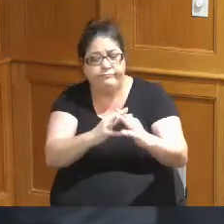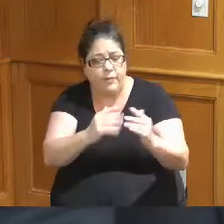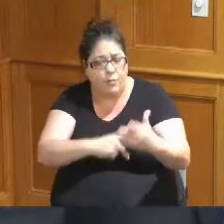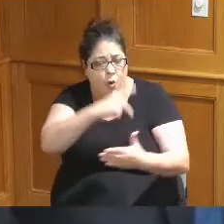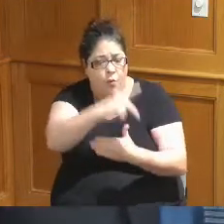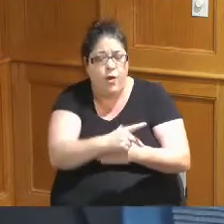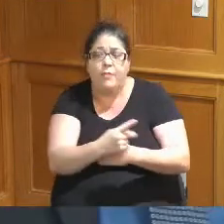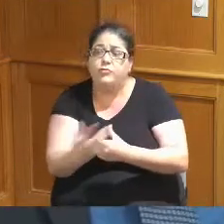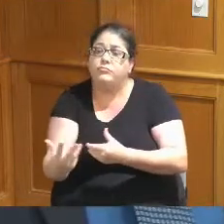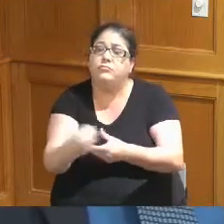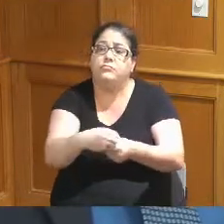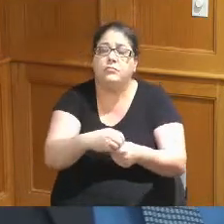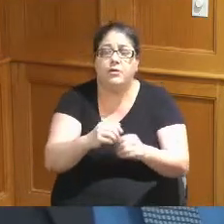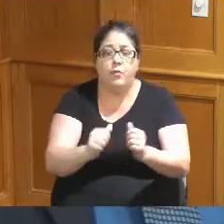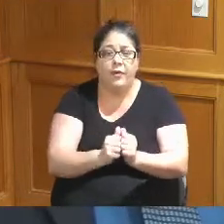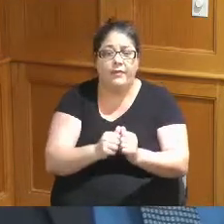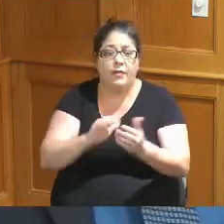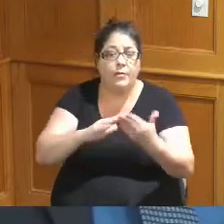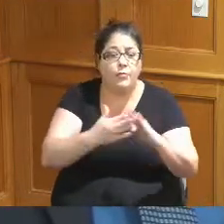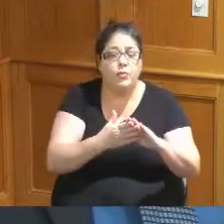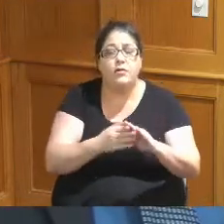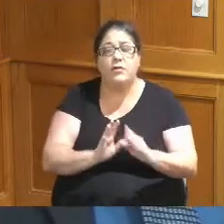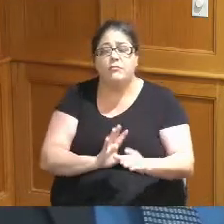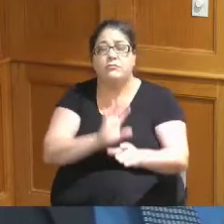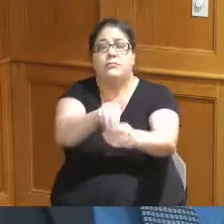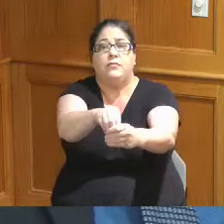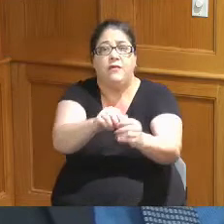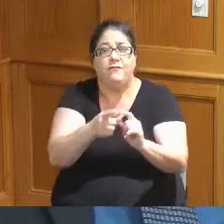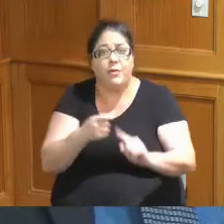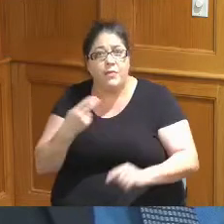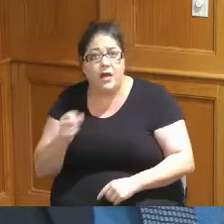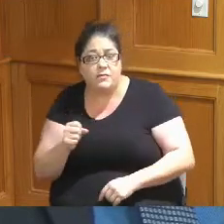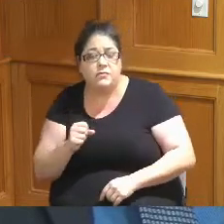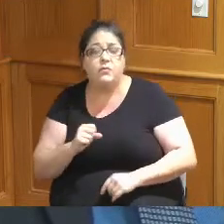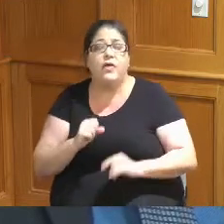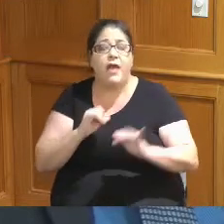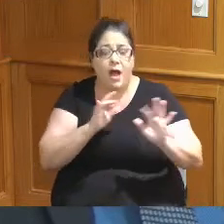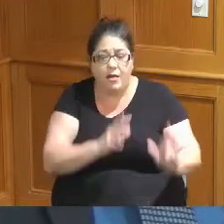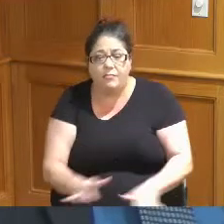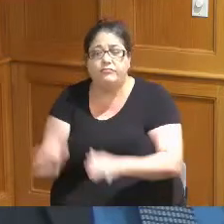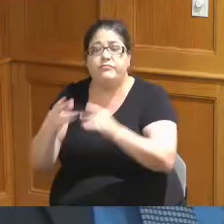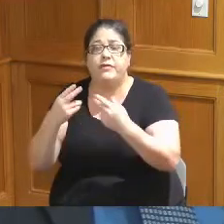community and graduate students and have them go on to high school and then eventually on to